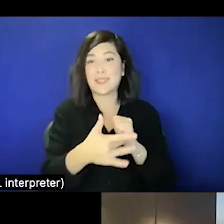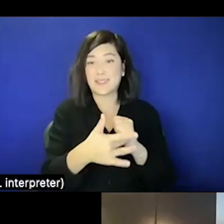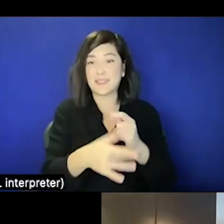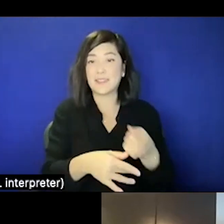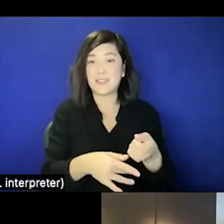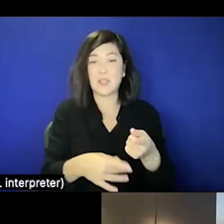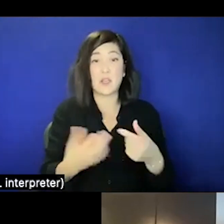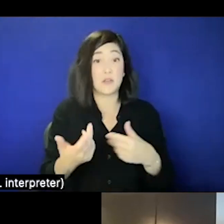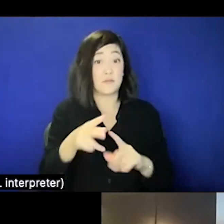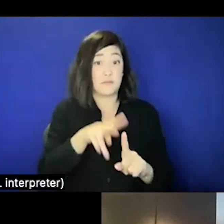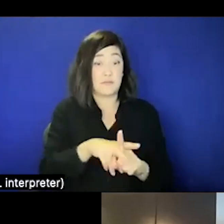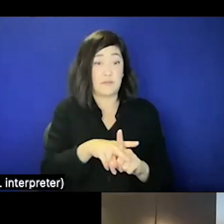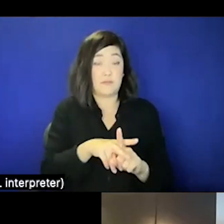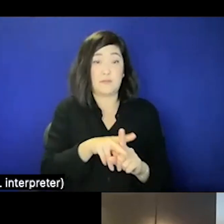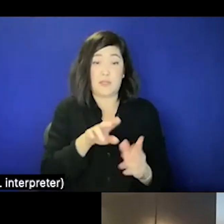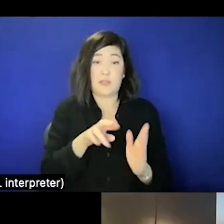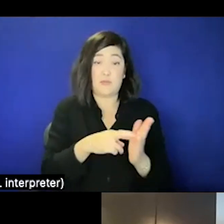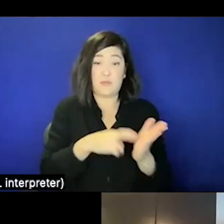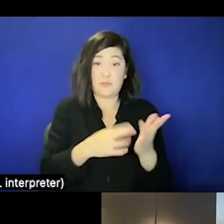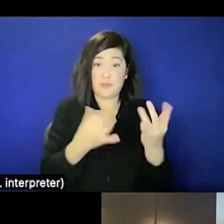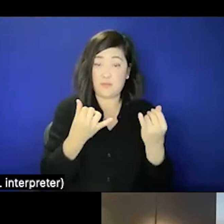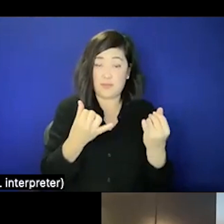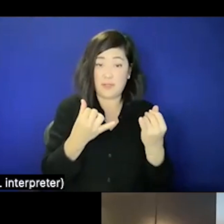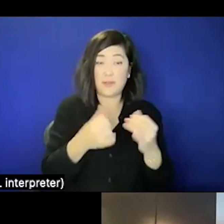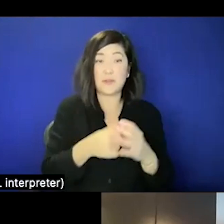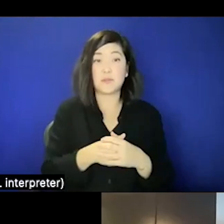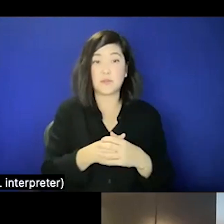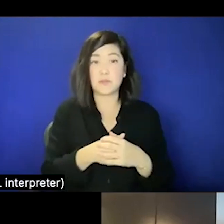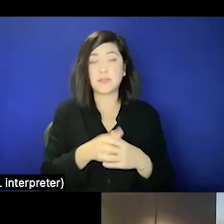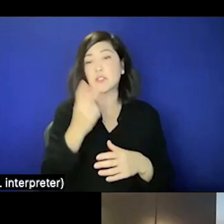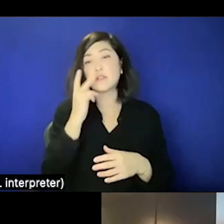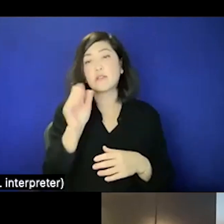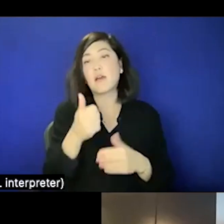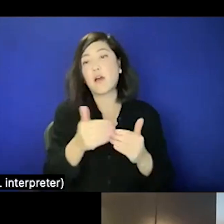that we will also put in the chat. And you can find all upcoming sessions and recordings of